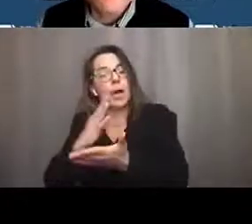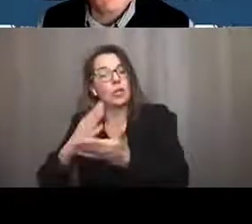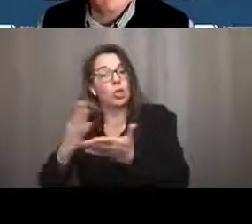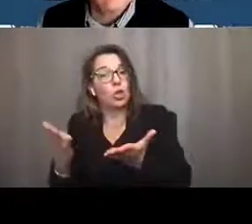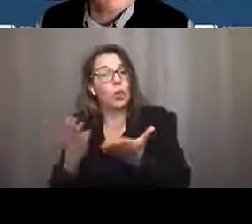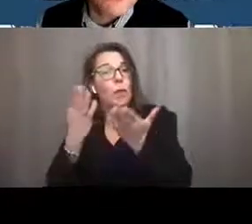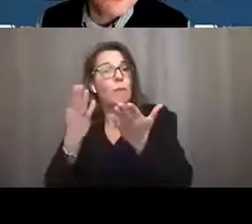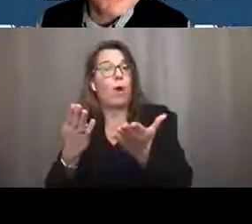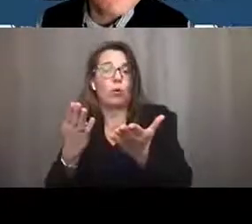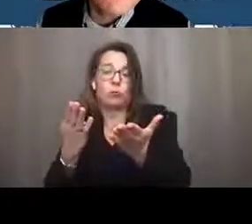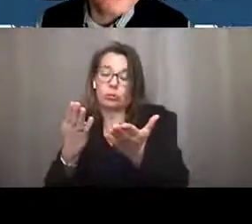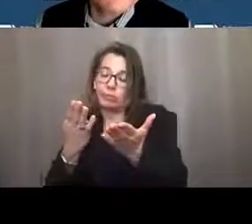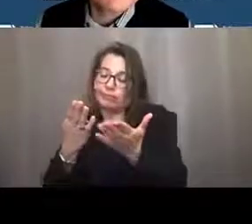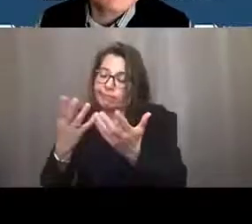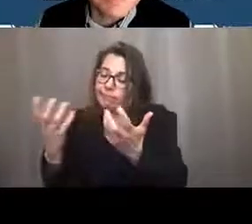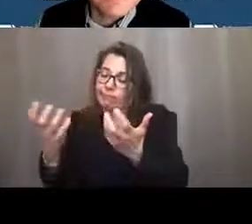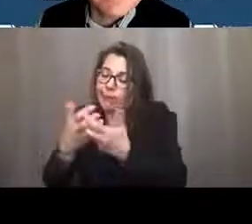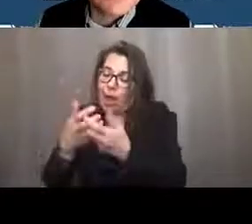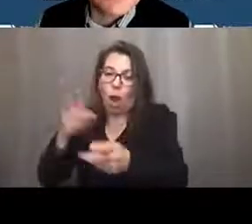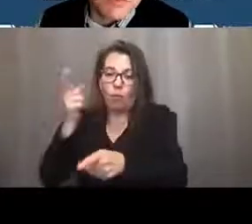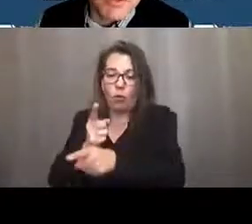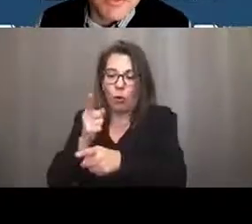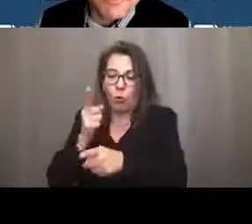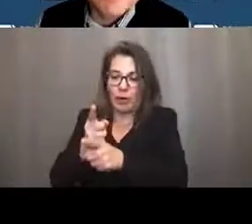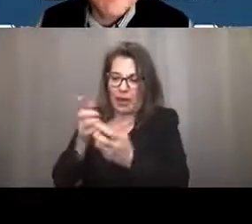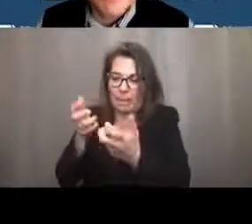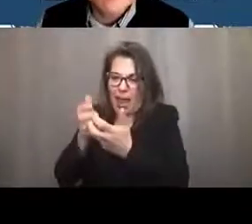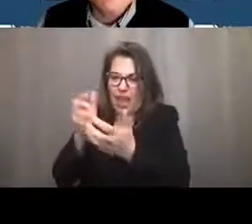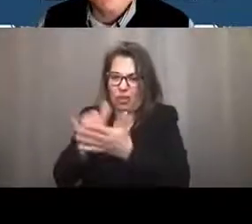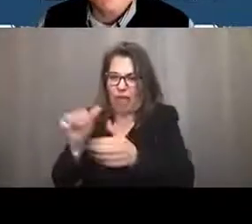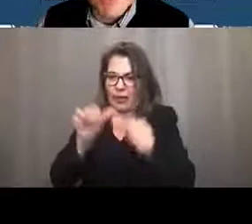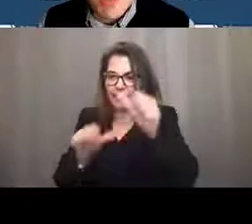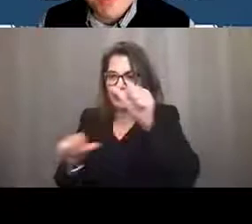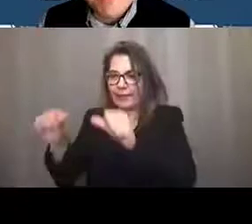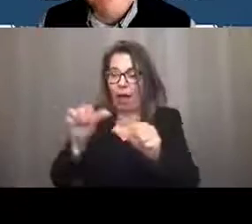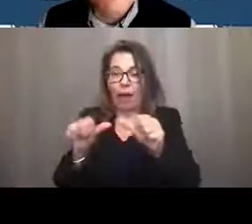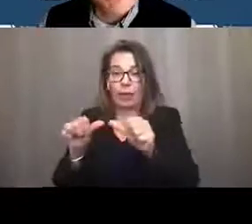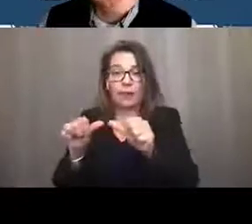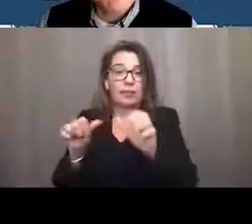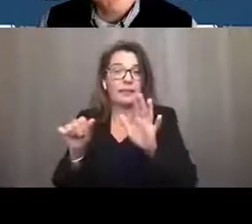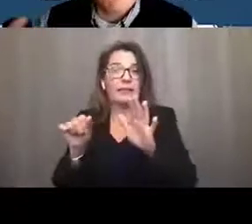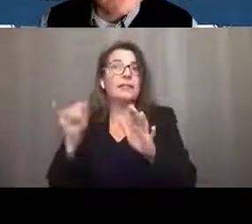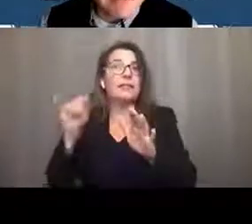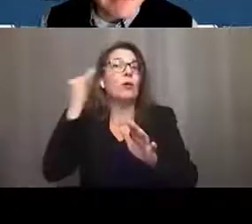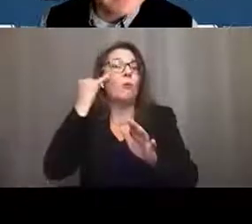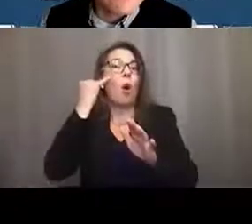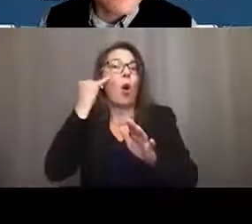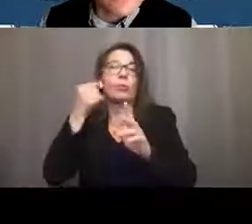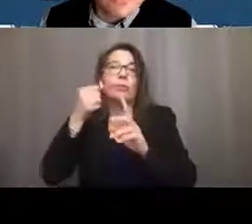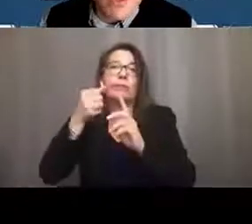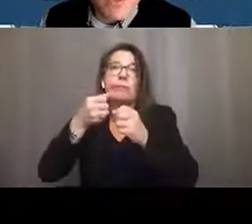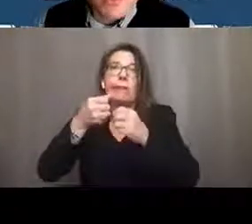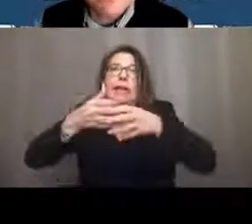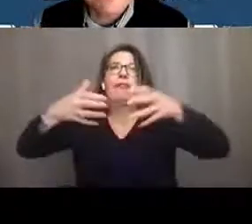should be appropriate for the science that you propose. So if not, if your budget is inflated or too small